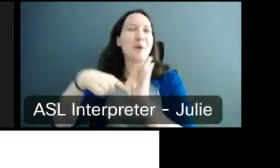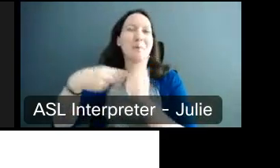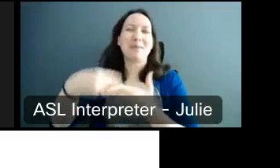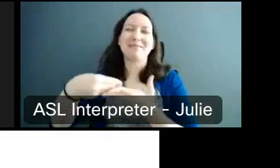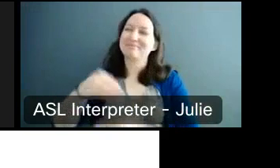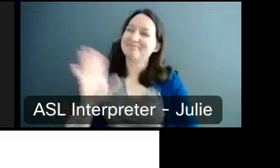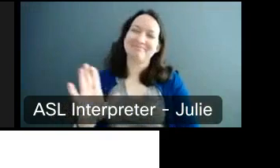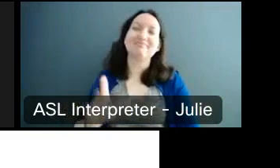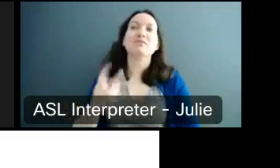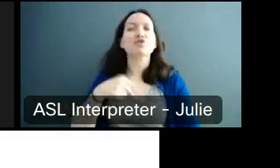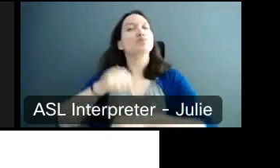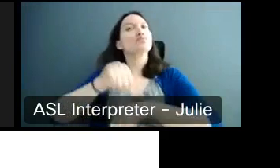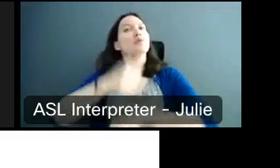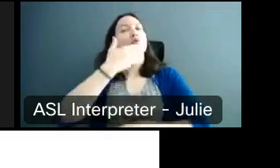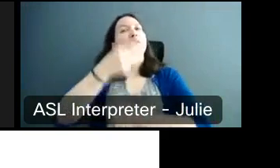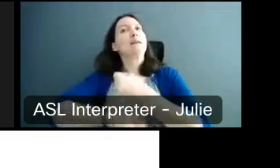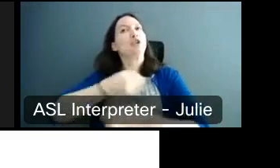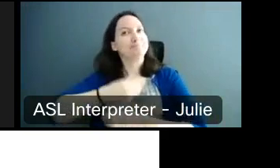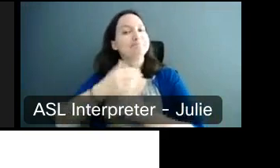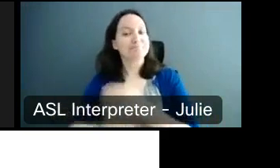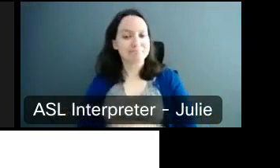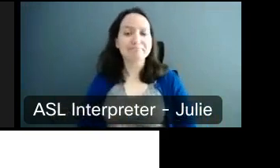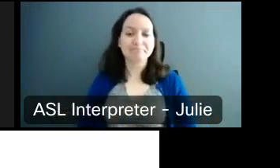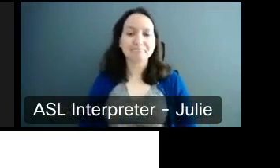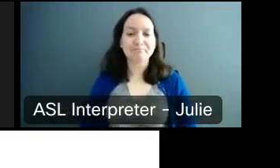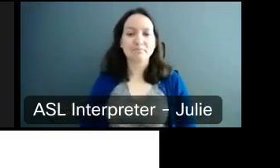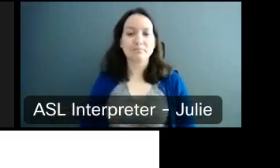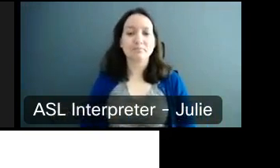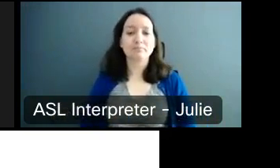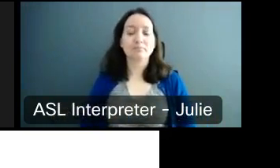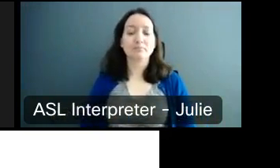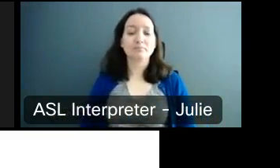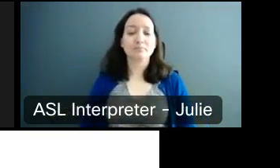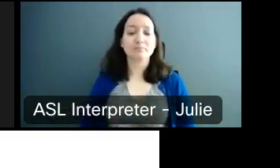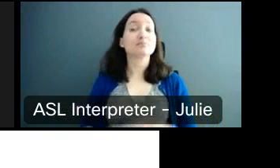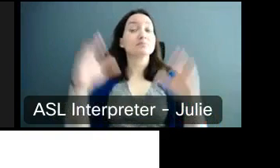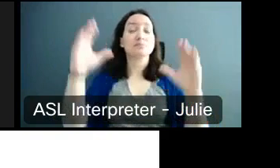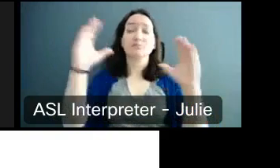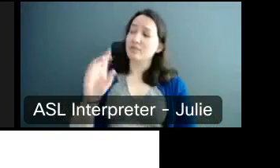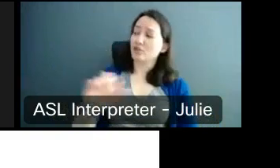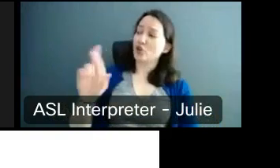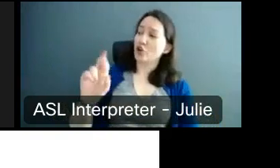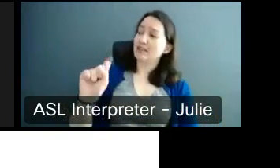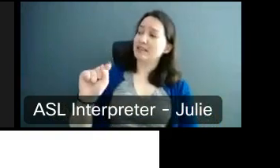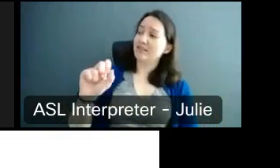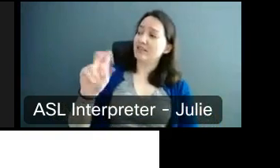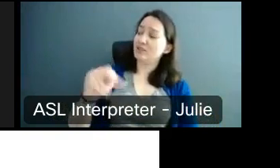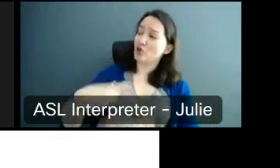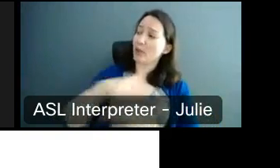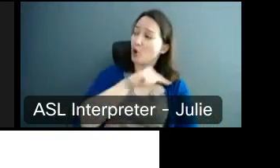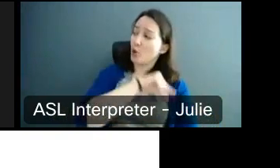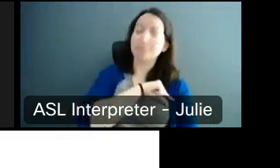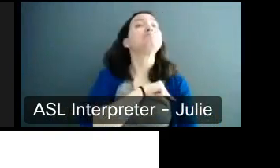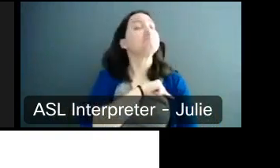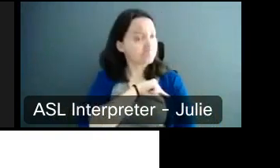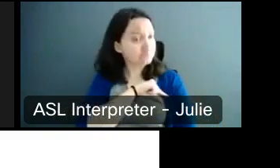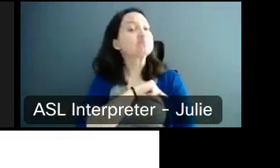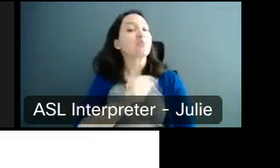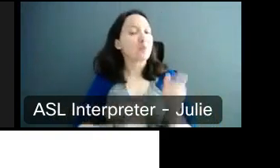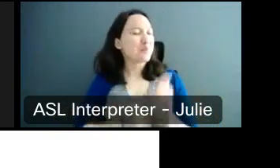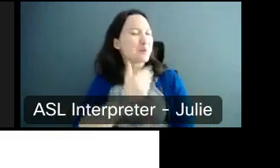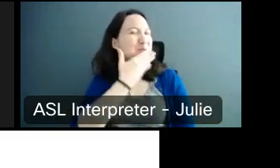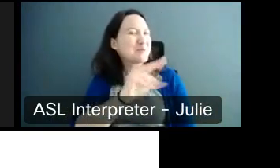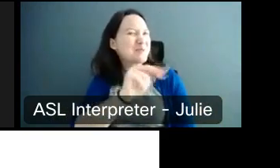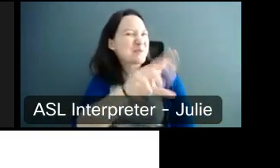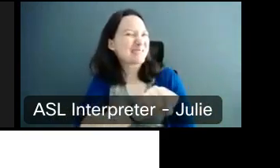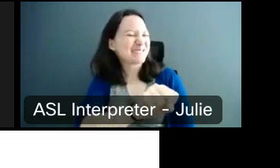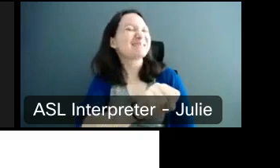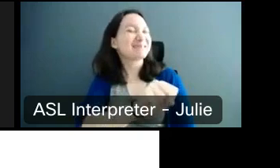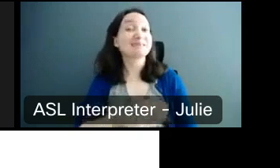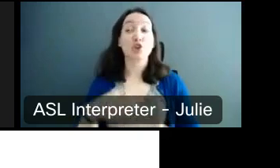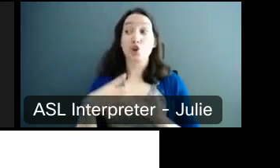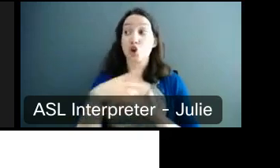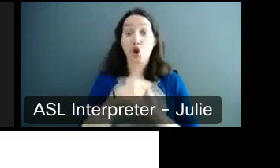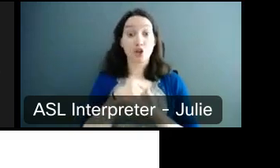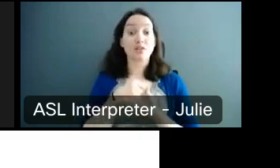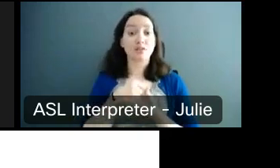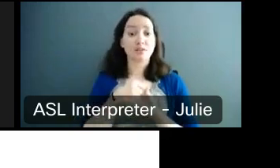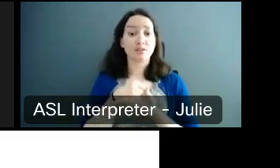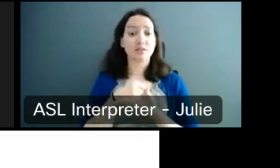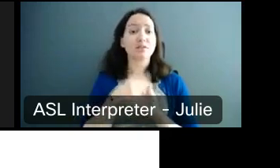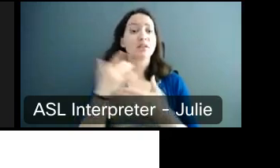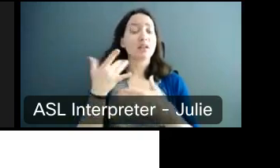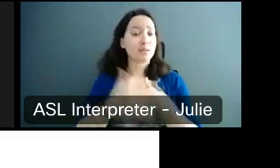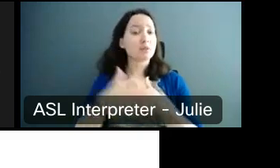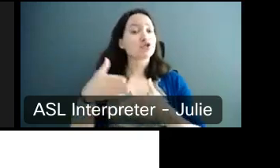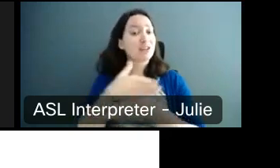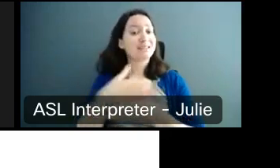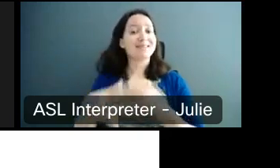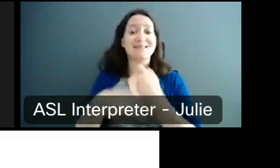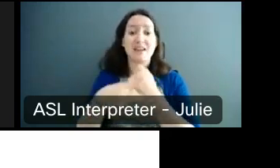Solid year performance there and then, uh, that seems like a turn of you to talk about our quality. Sure. We have, uh, mostly good news and, uh, we did earn our eligible shared savings by meeting the quality benchmarks.